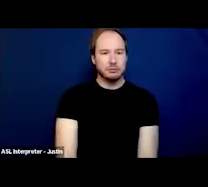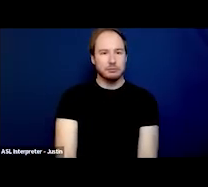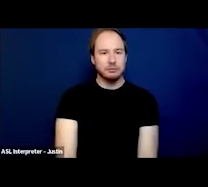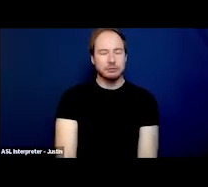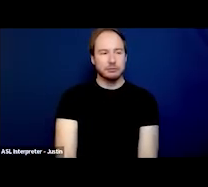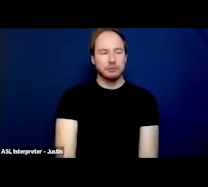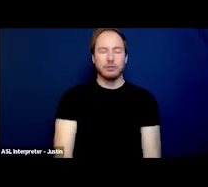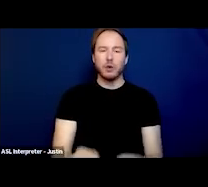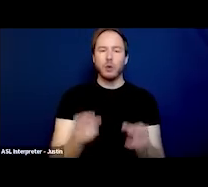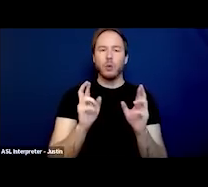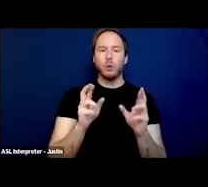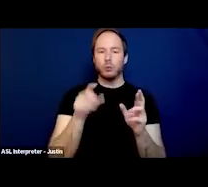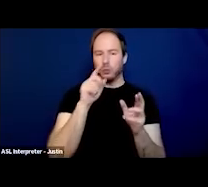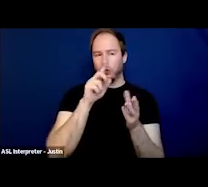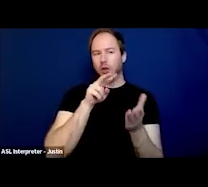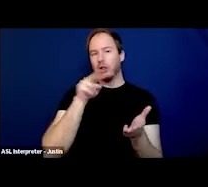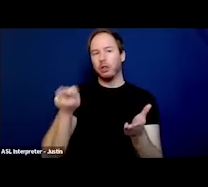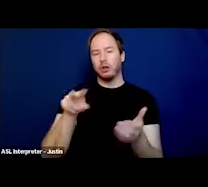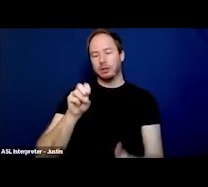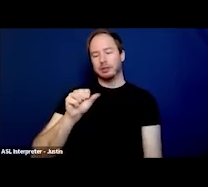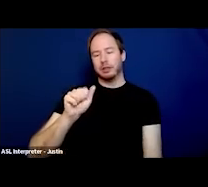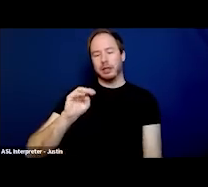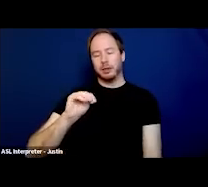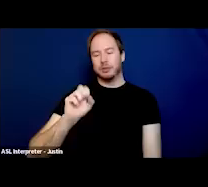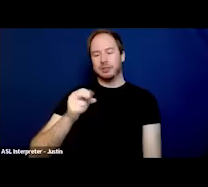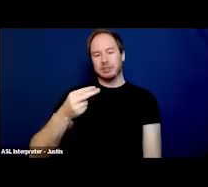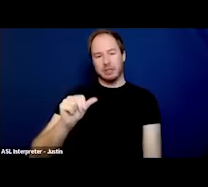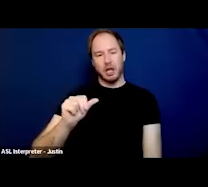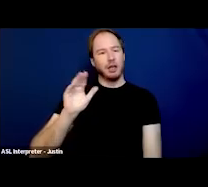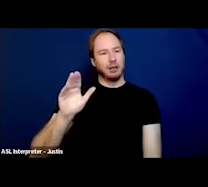I hope you'll also check out SAMHSA's guidance document for a trauma-informed approach.